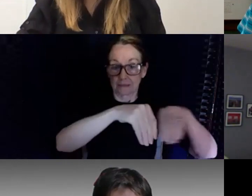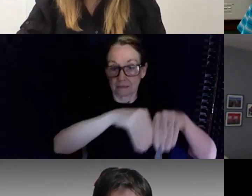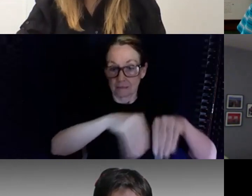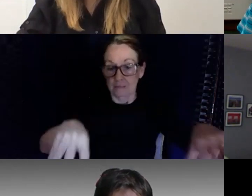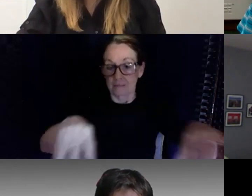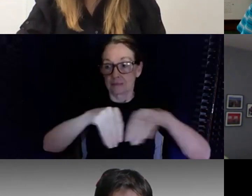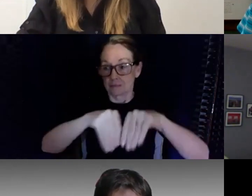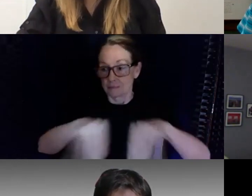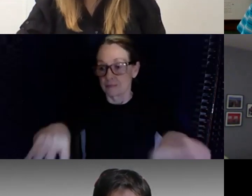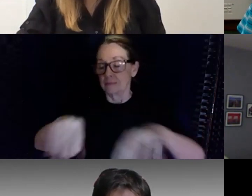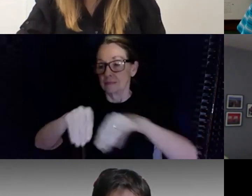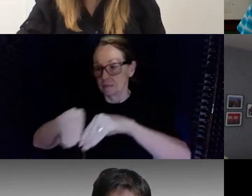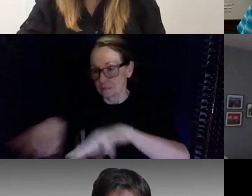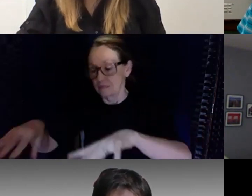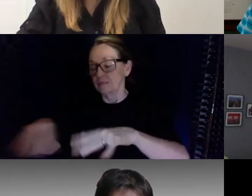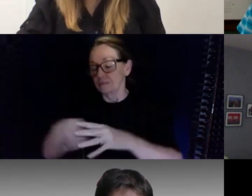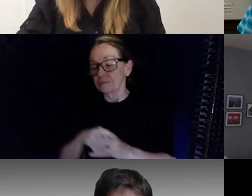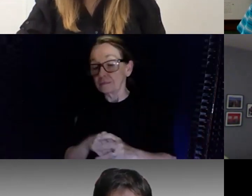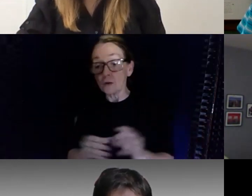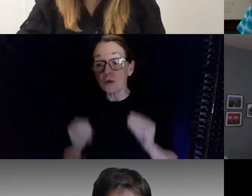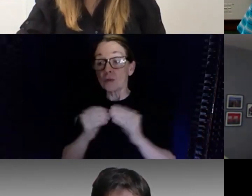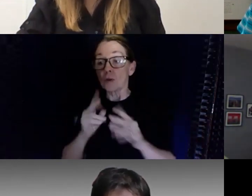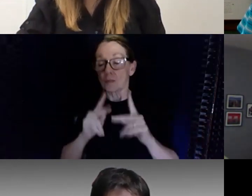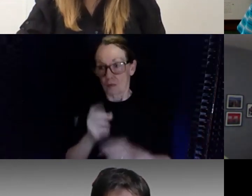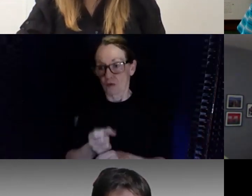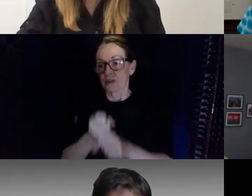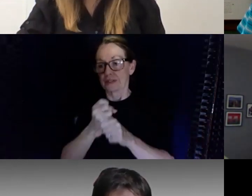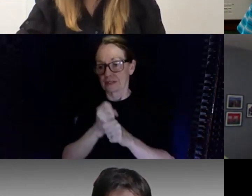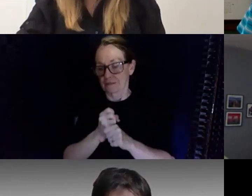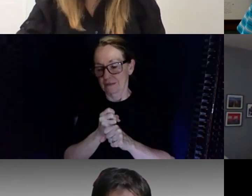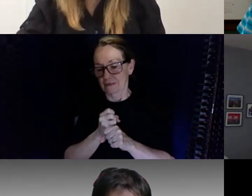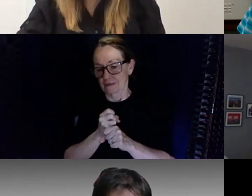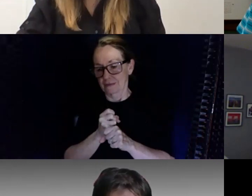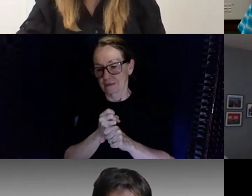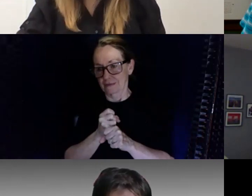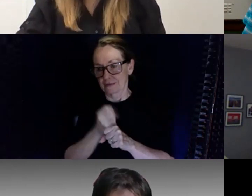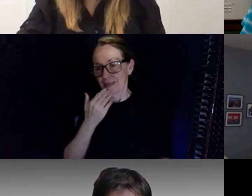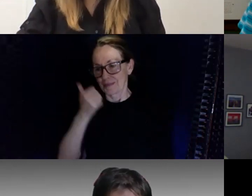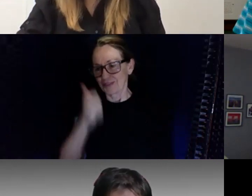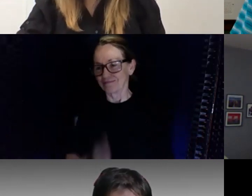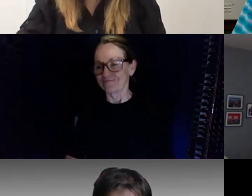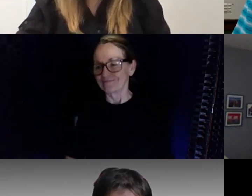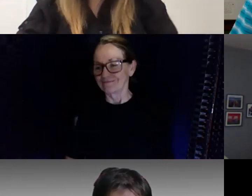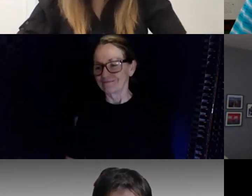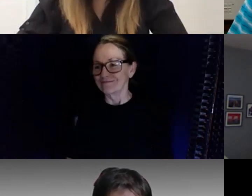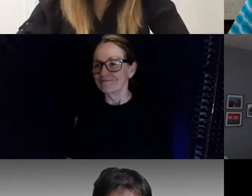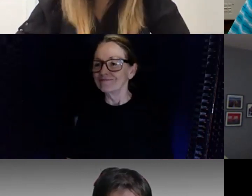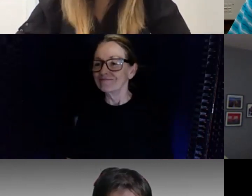AND THEN THEY COULD FORWARD IT TO THEIR LIST SERVES THIS THEY HAVE.